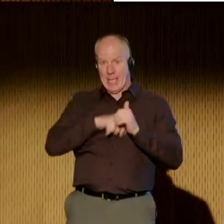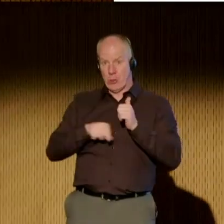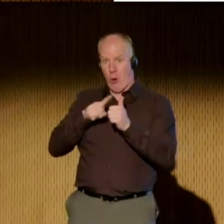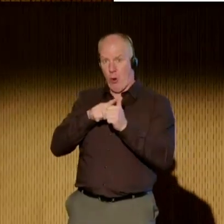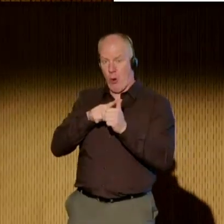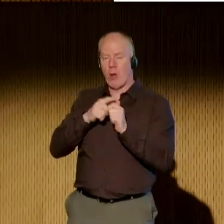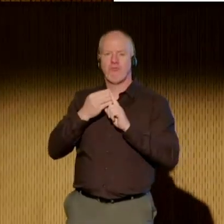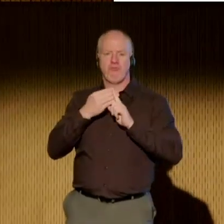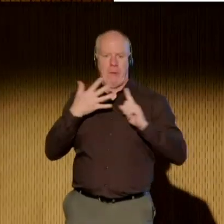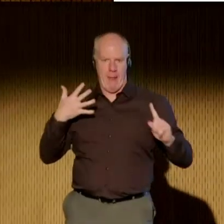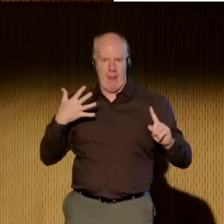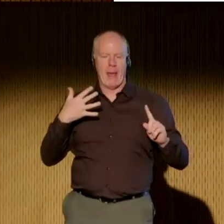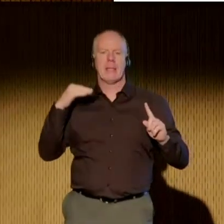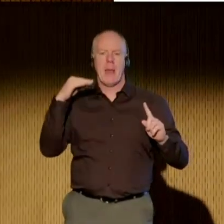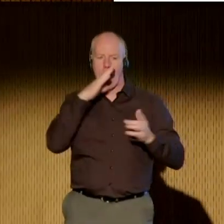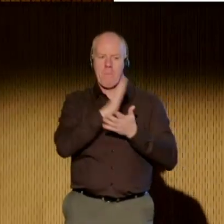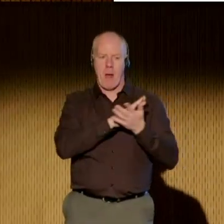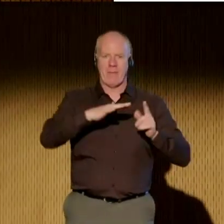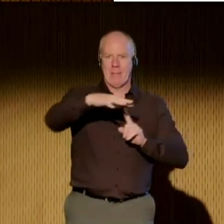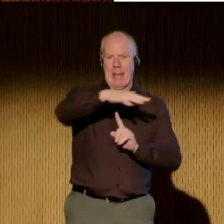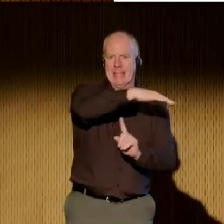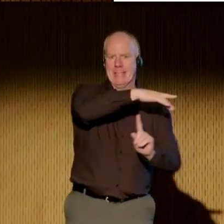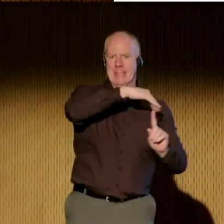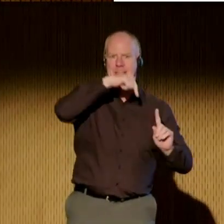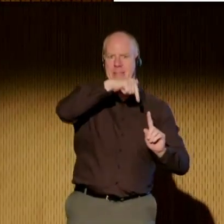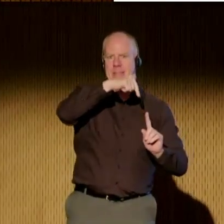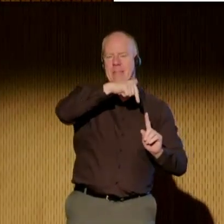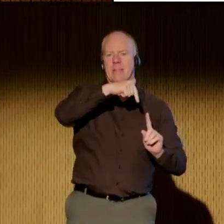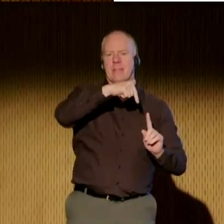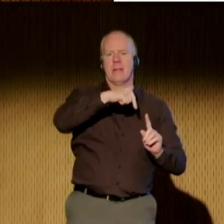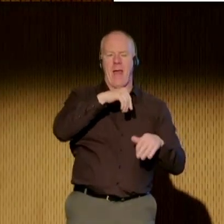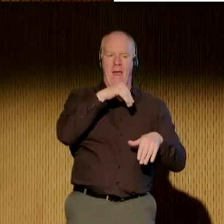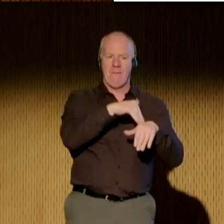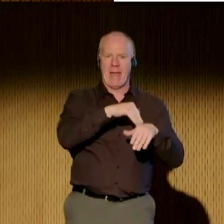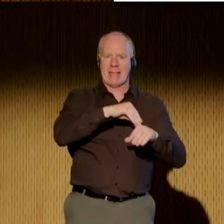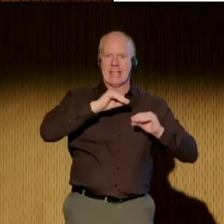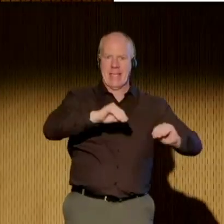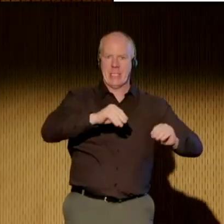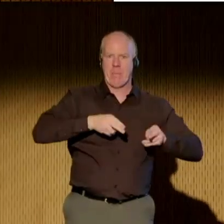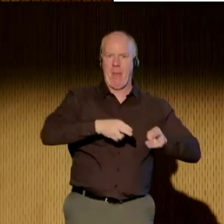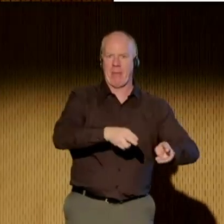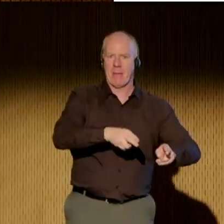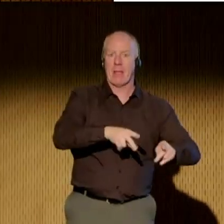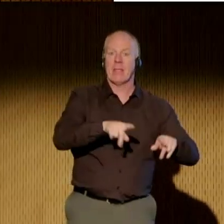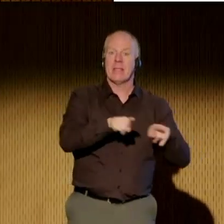recognise key spatial elements and understand how they affect their teaching but also their students